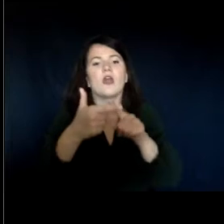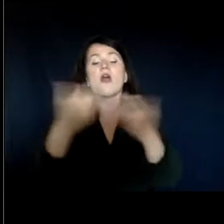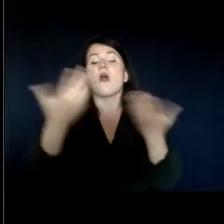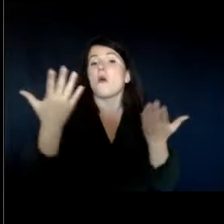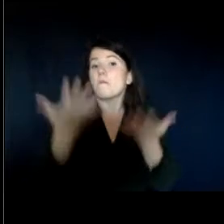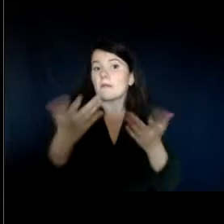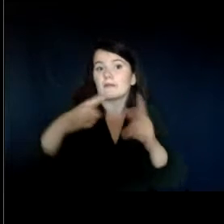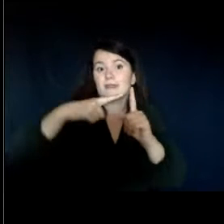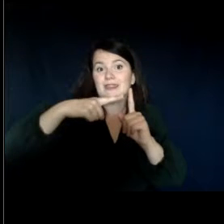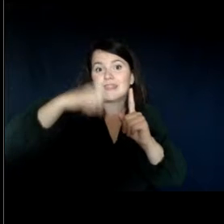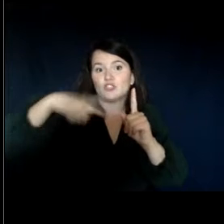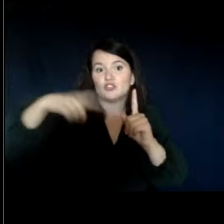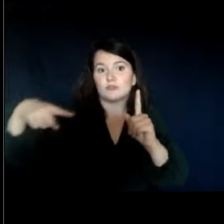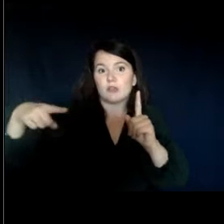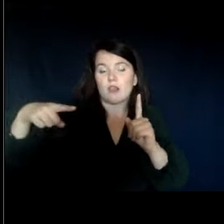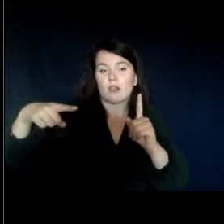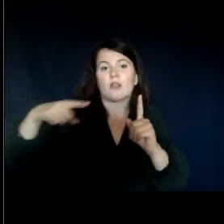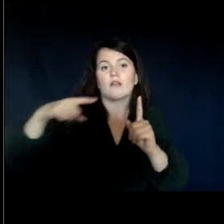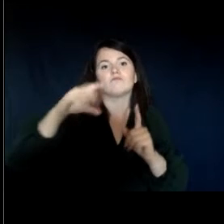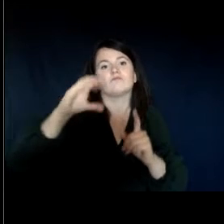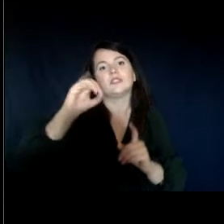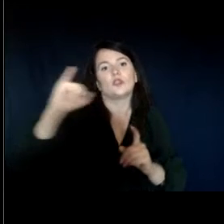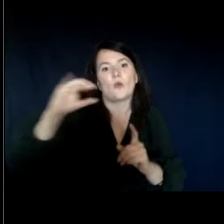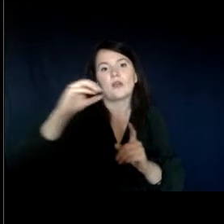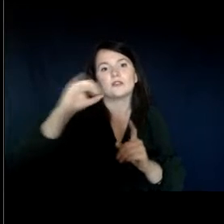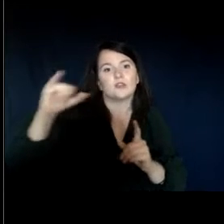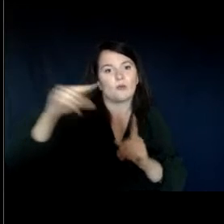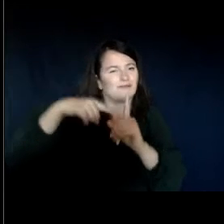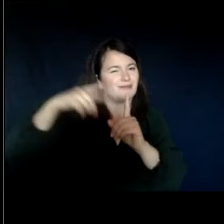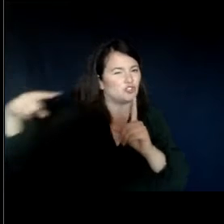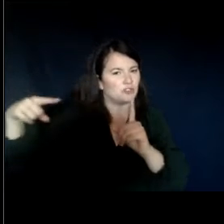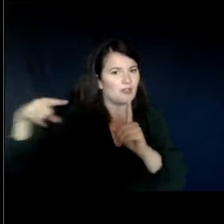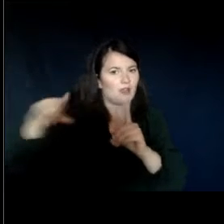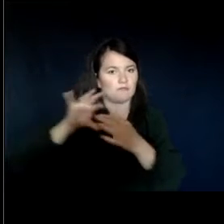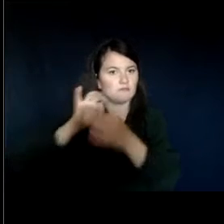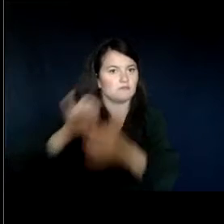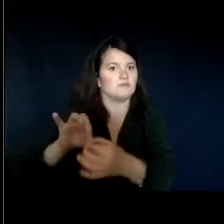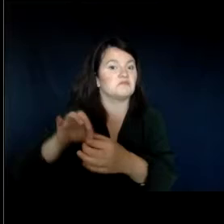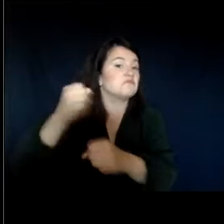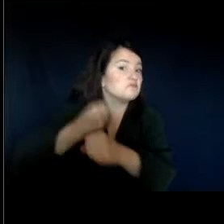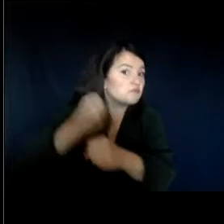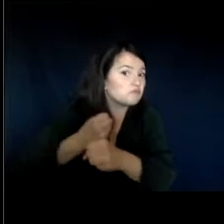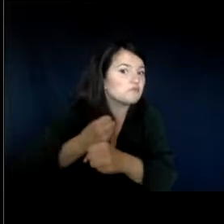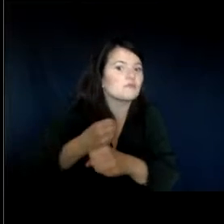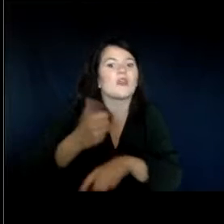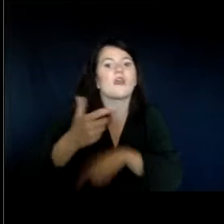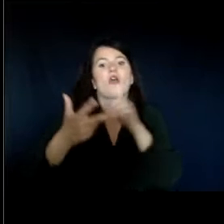to have the link with the greener and more digital economy,